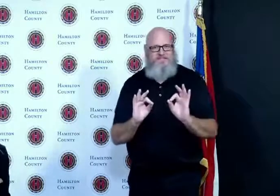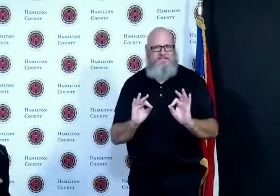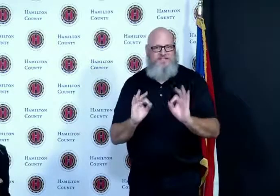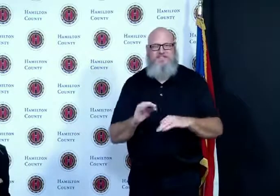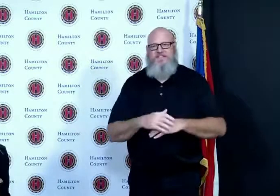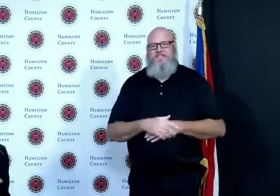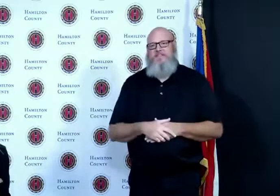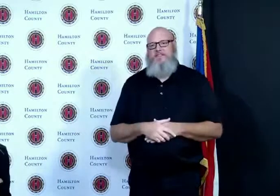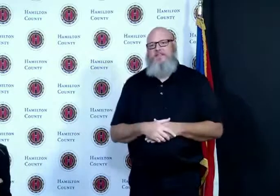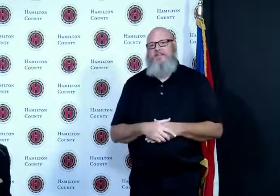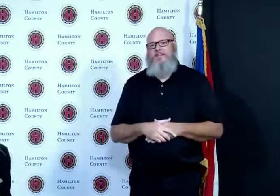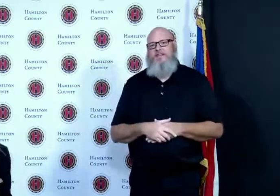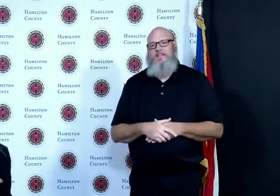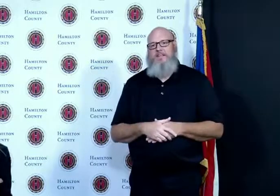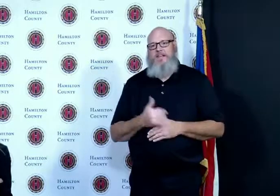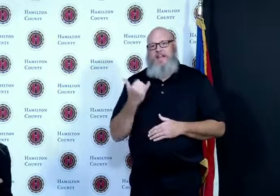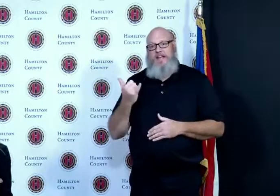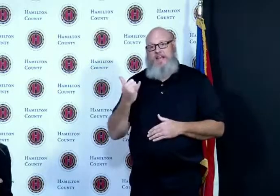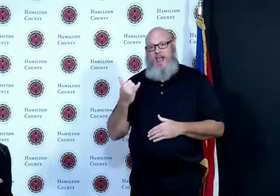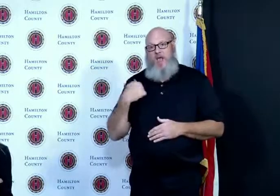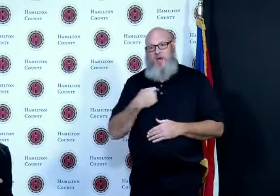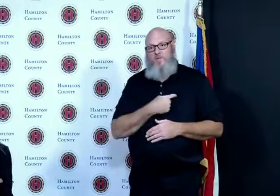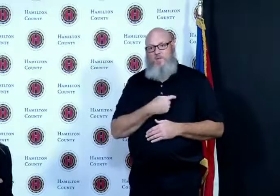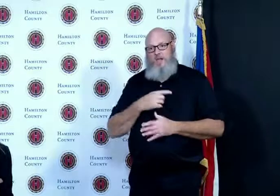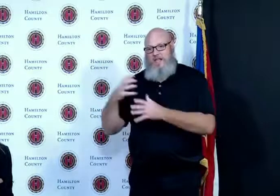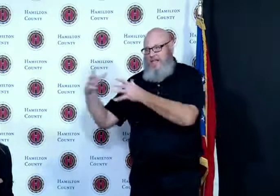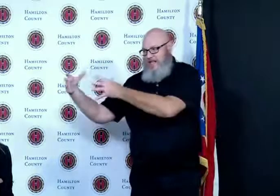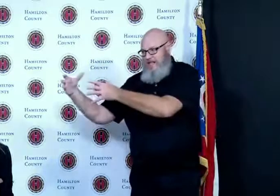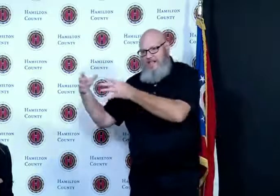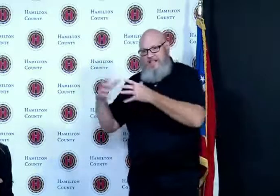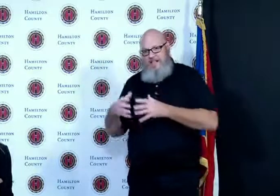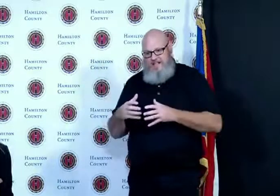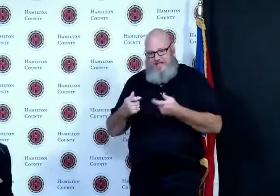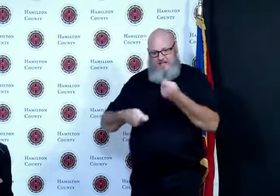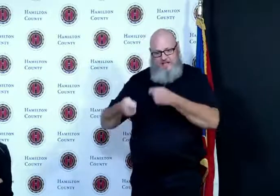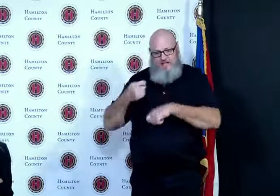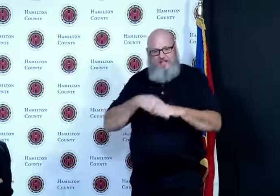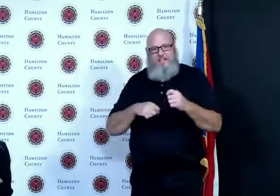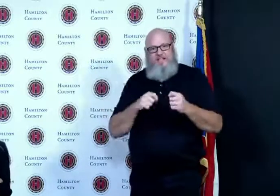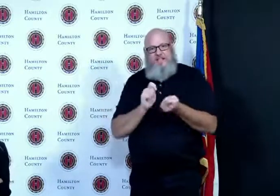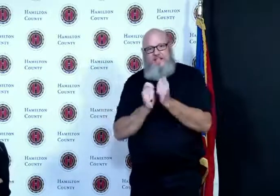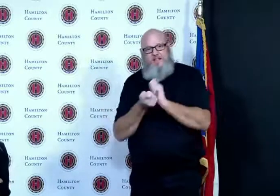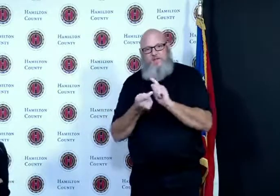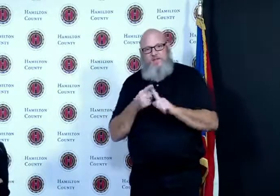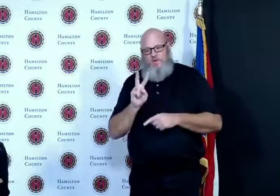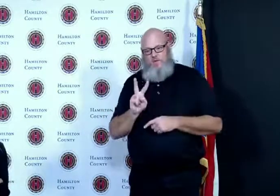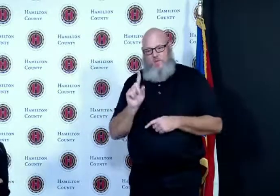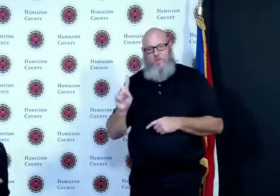211 these seniors and their families are so excited about getting this vaccination they are